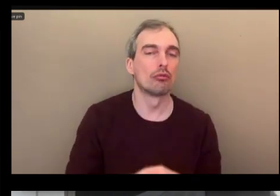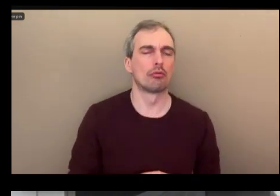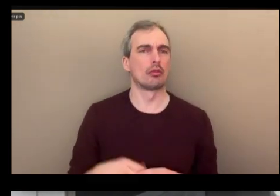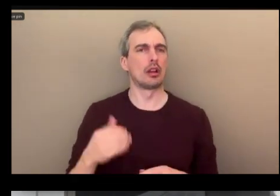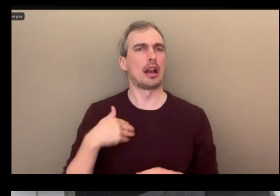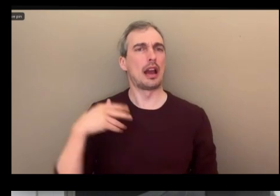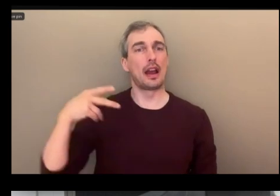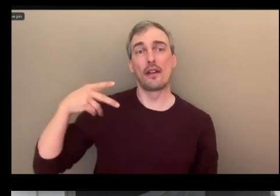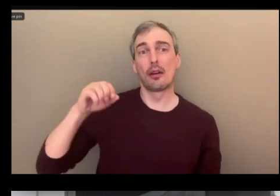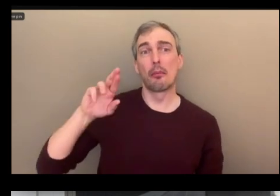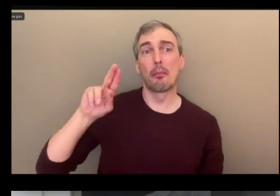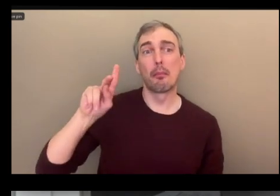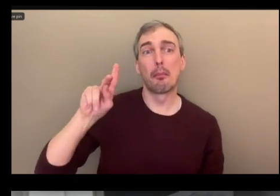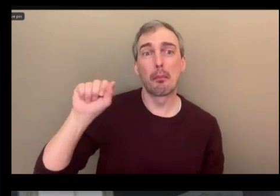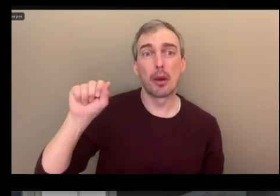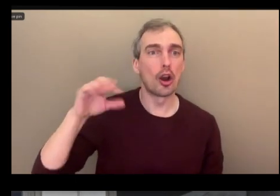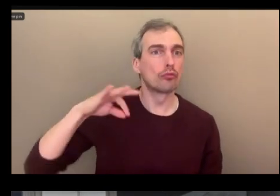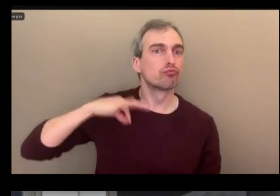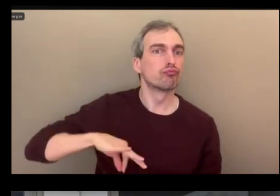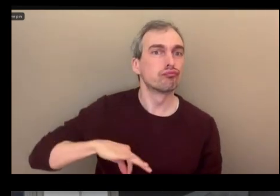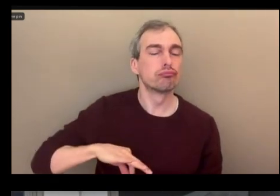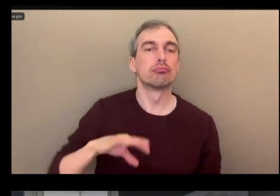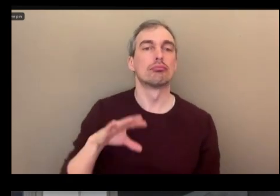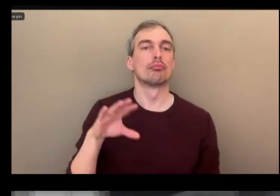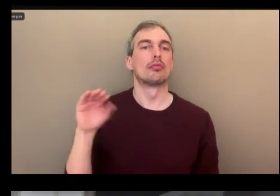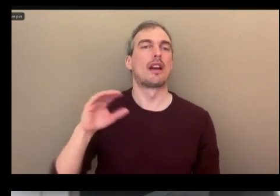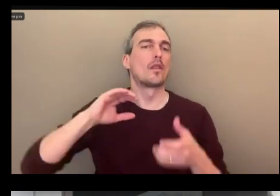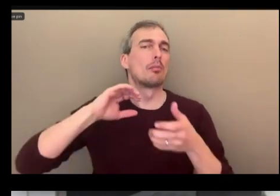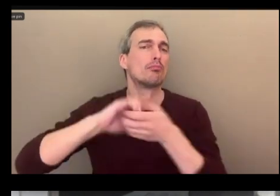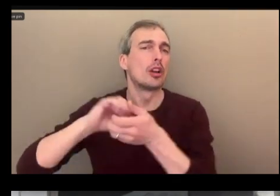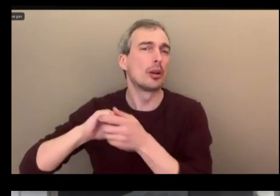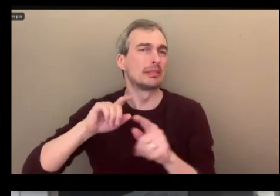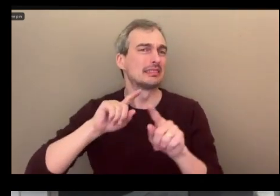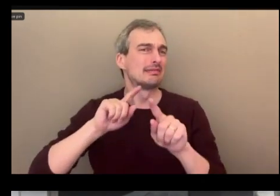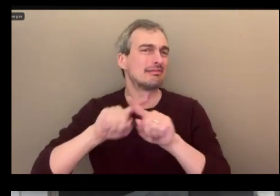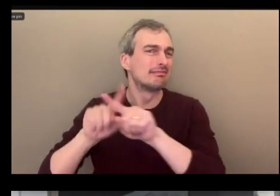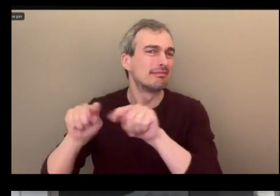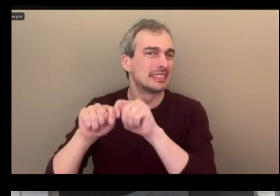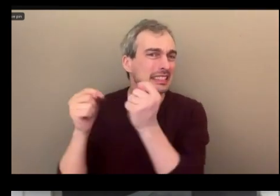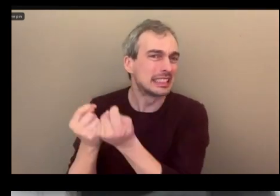Our services, and then at the bottom here, you'll see: Everywhere and always.